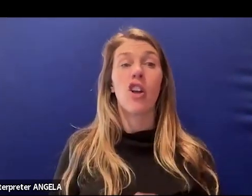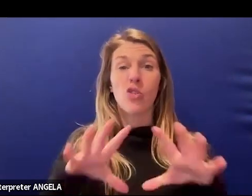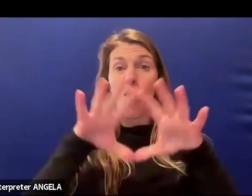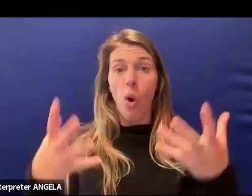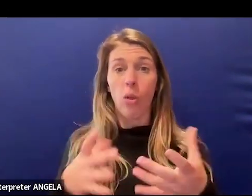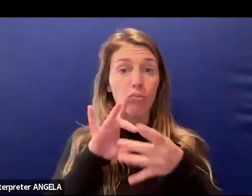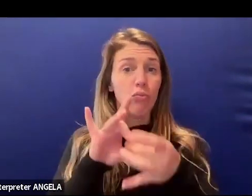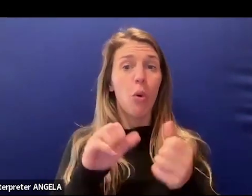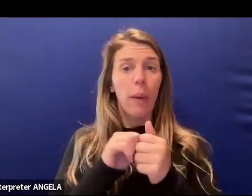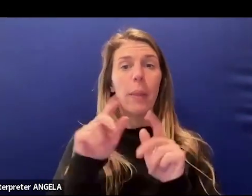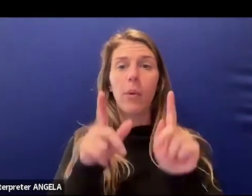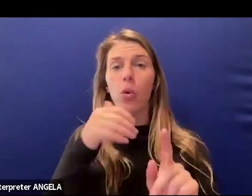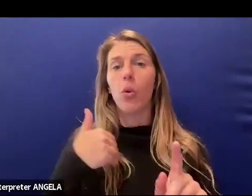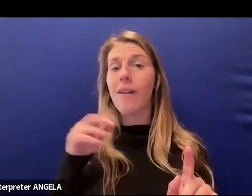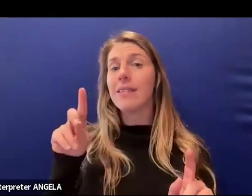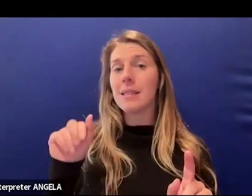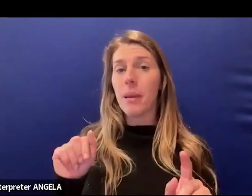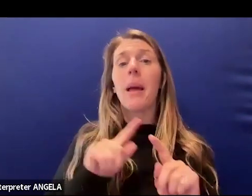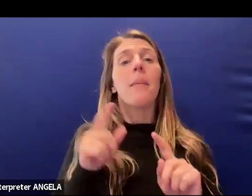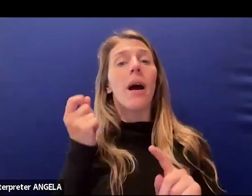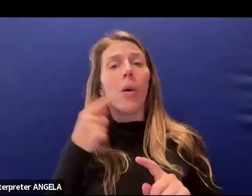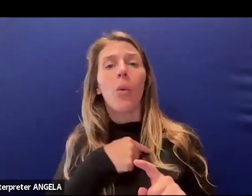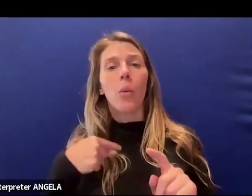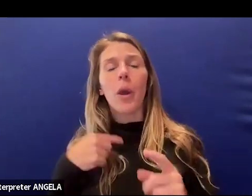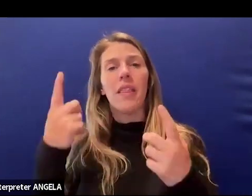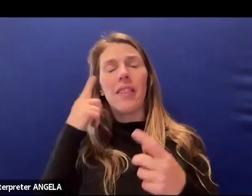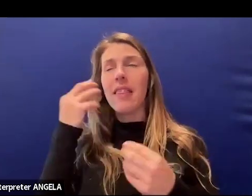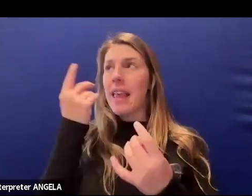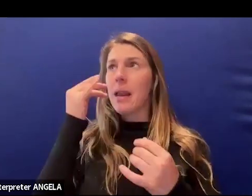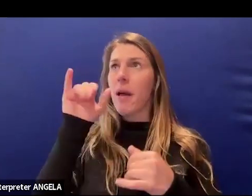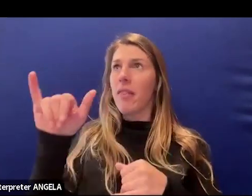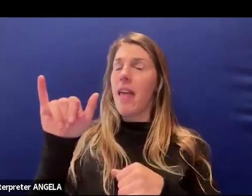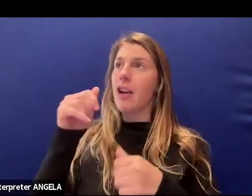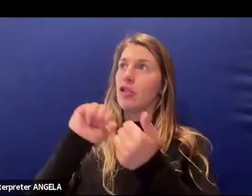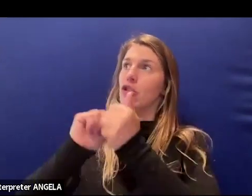That piece is working directly with folks with disabilities, but we are also thinking about institutional transformation.